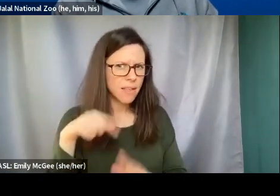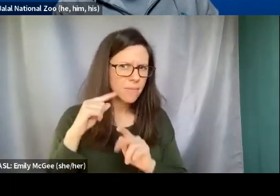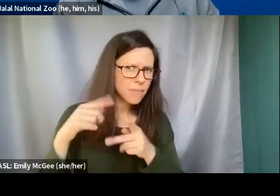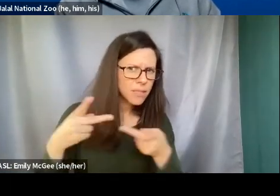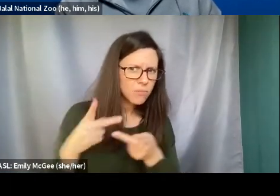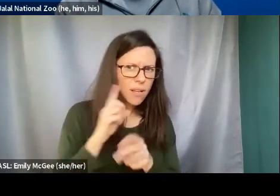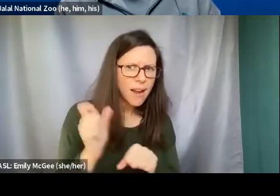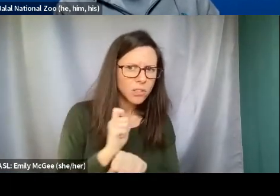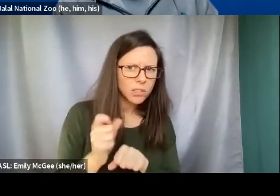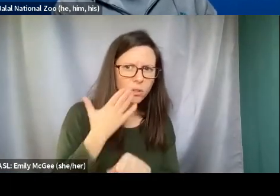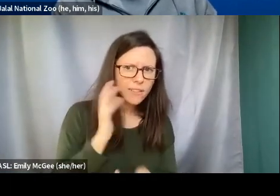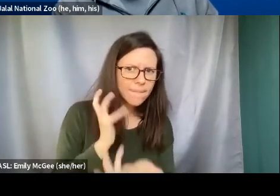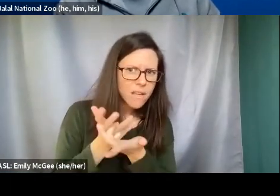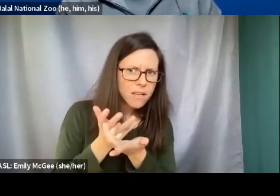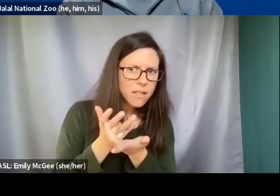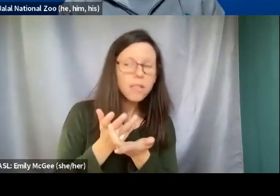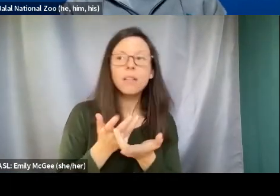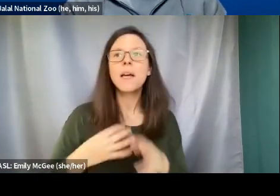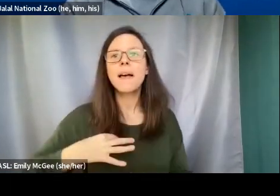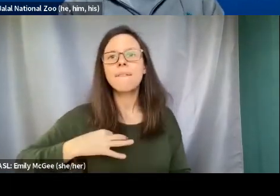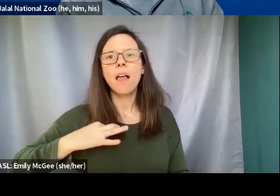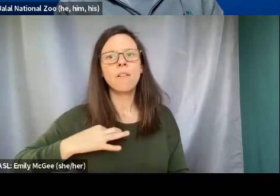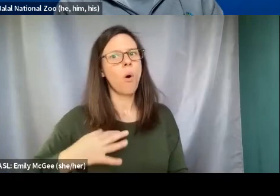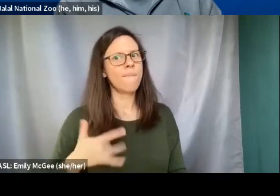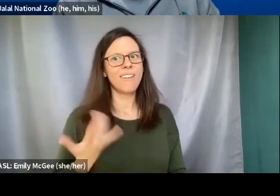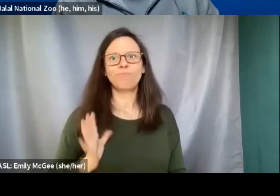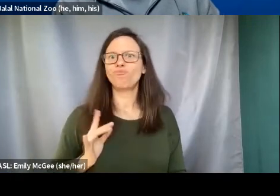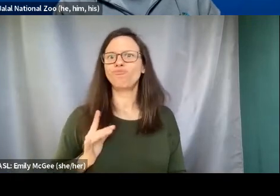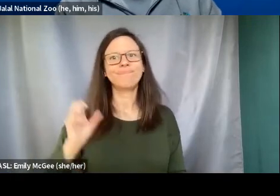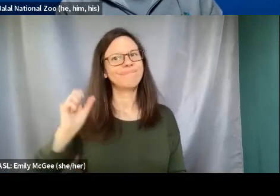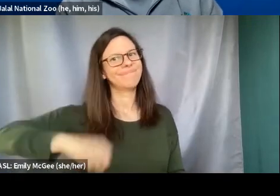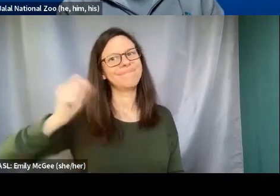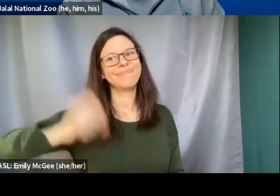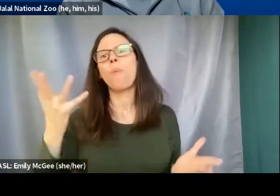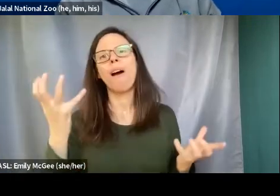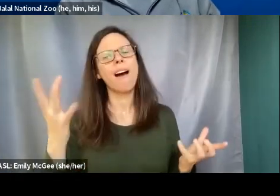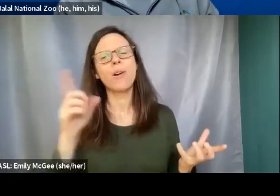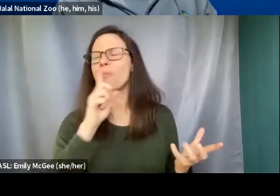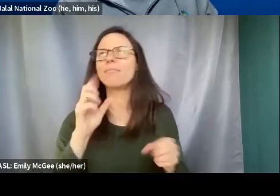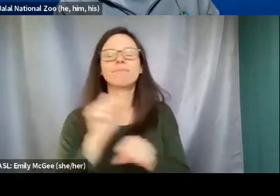it definitely tugged on my heartstrings. The I loved everything about the job entails.